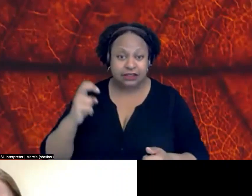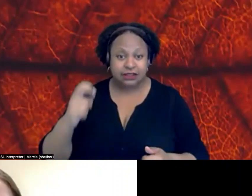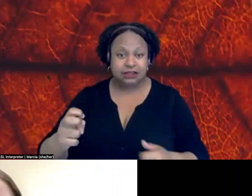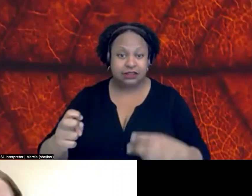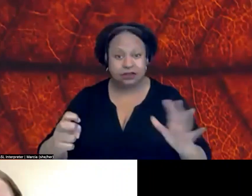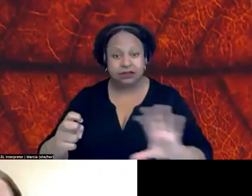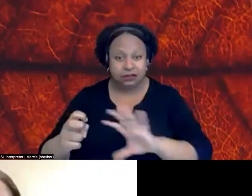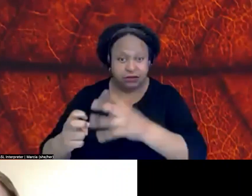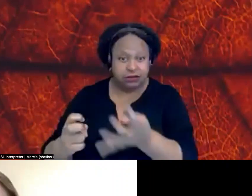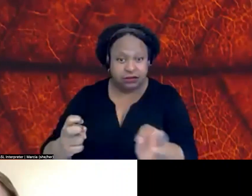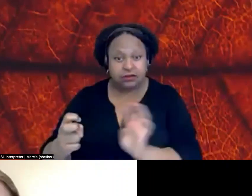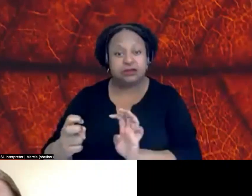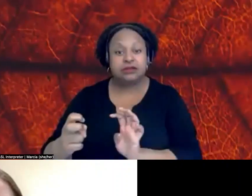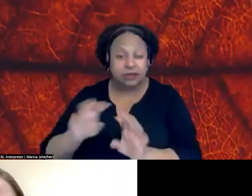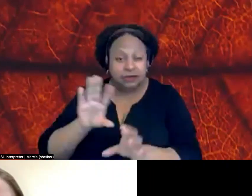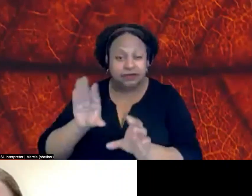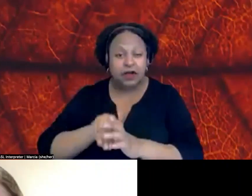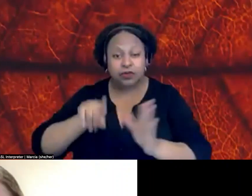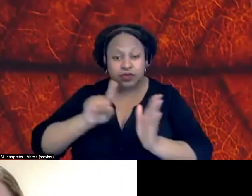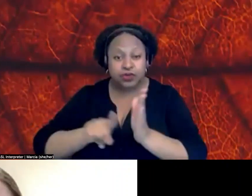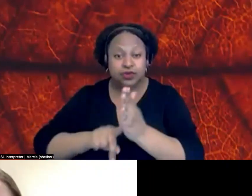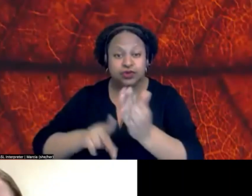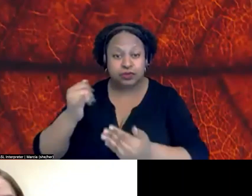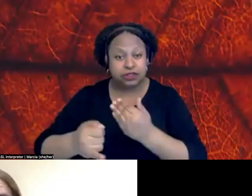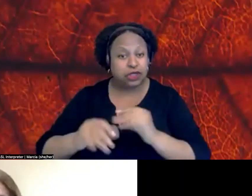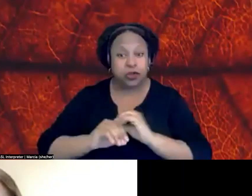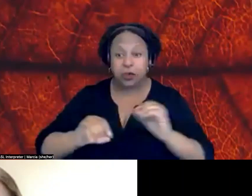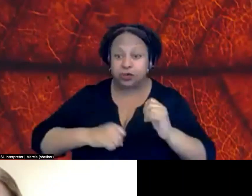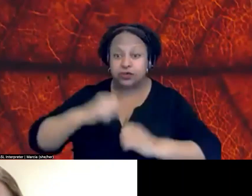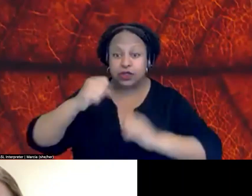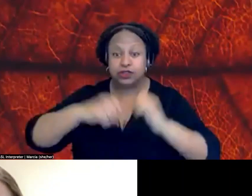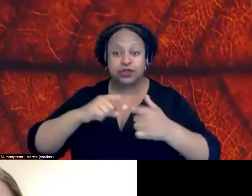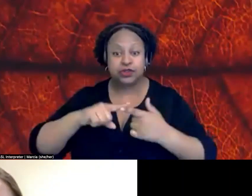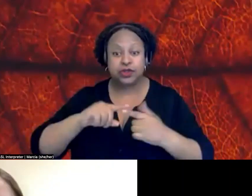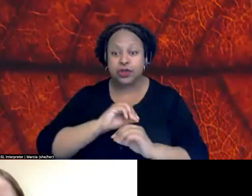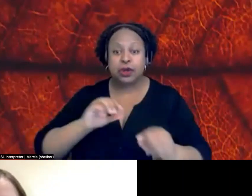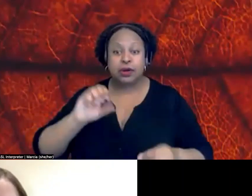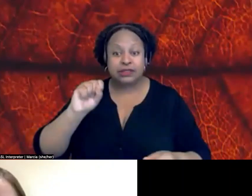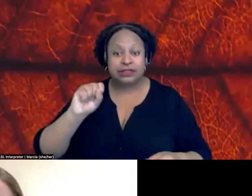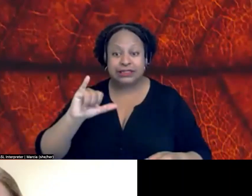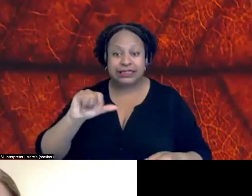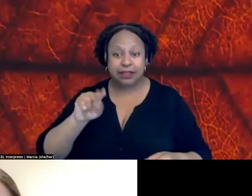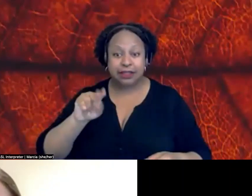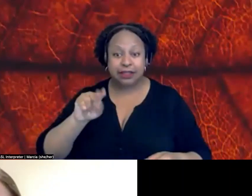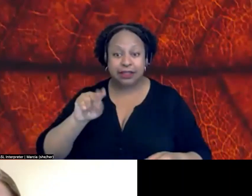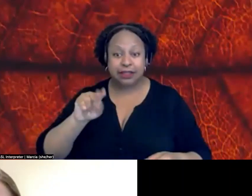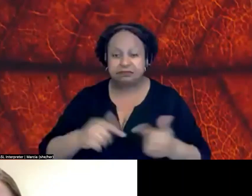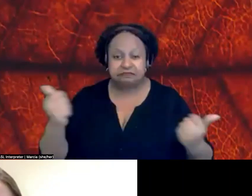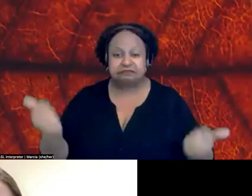In this practicum there's no structure, there's no syllabus, there's a ton of stuff going on.